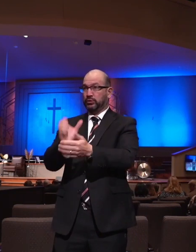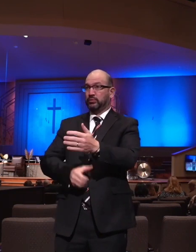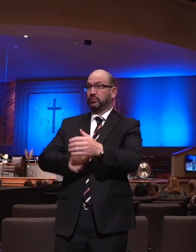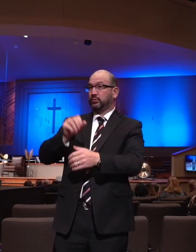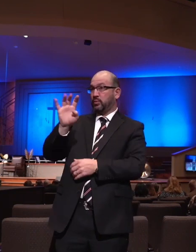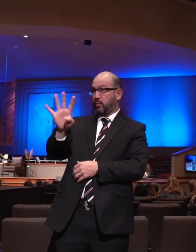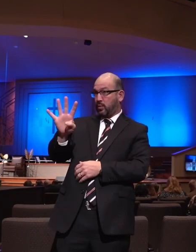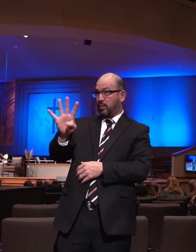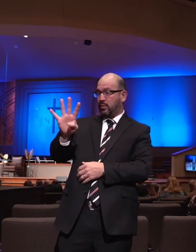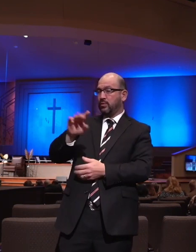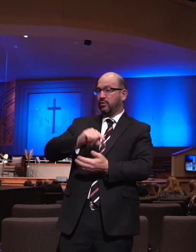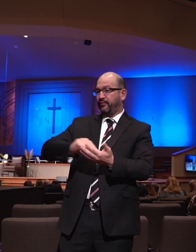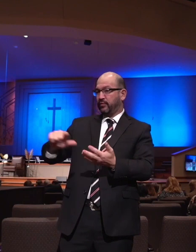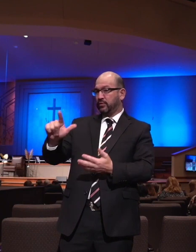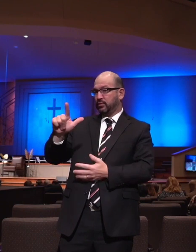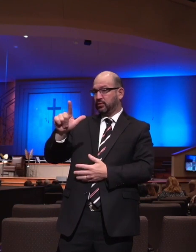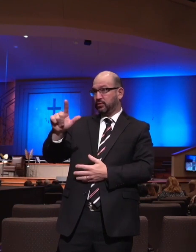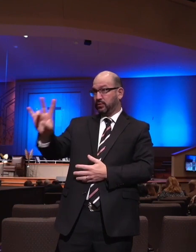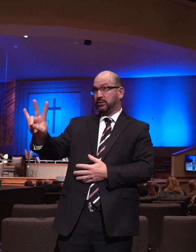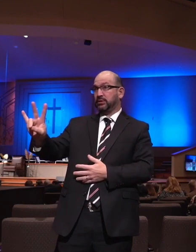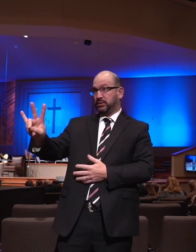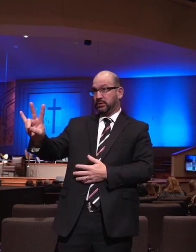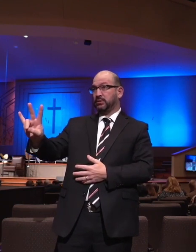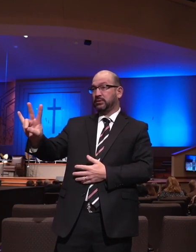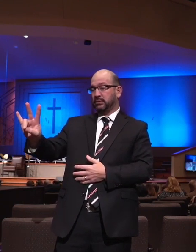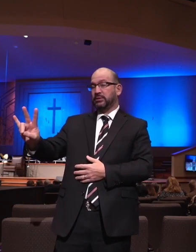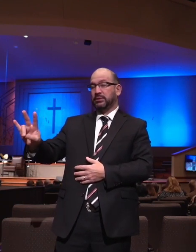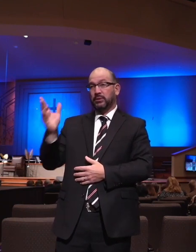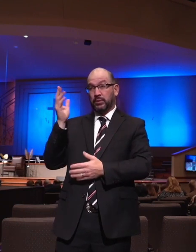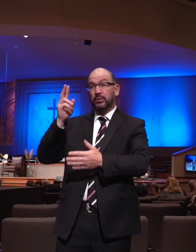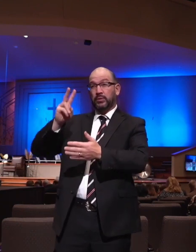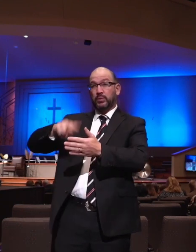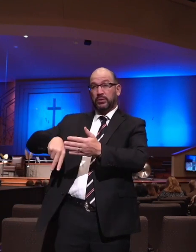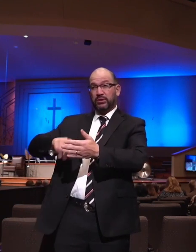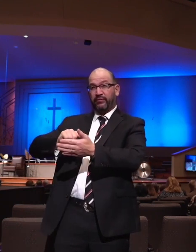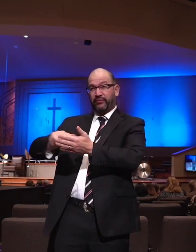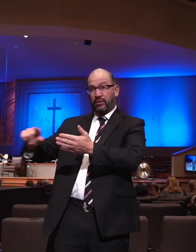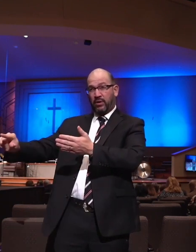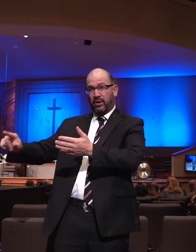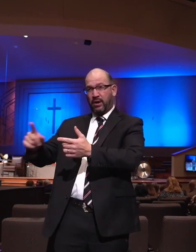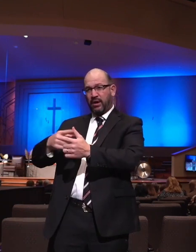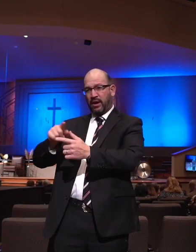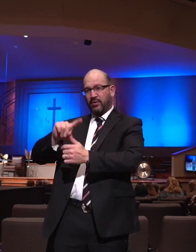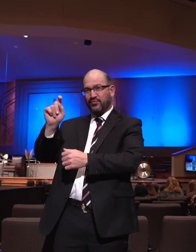in verse 27 so I'm going to read a verse and then I have a question for you